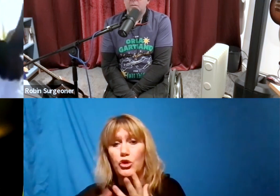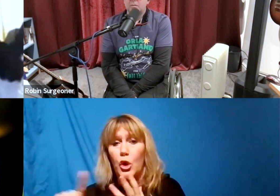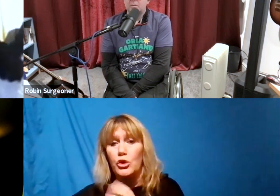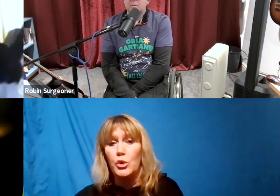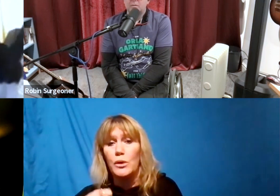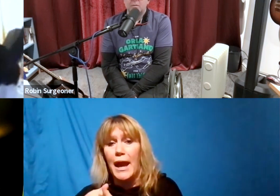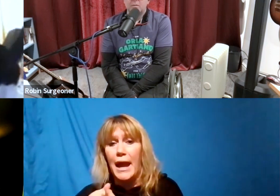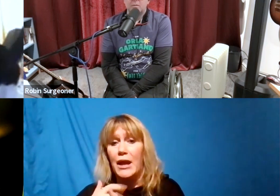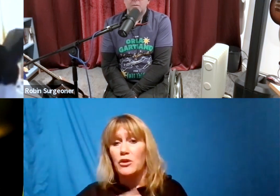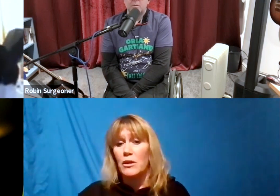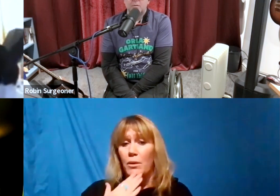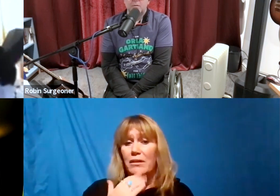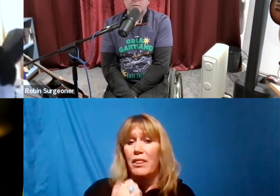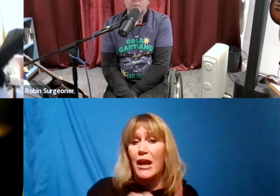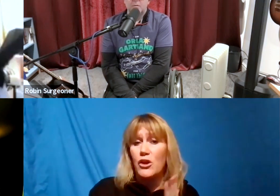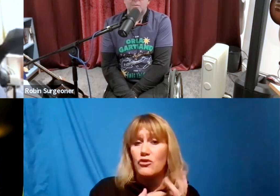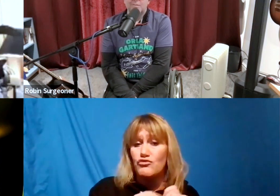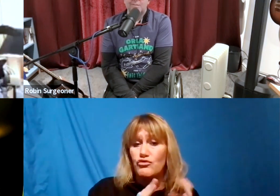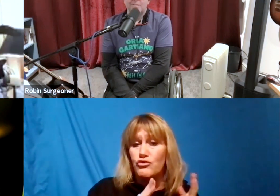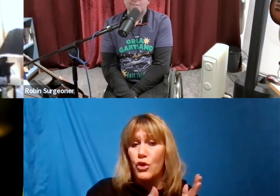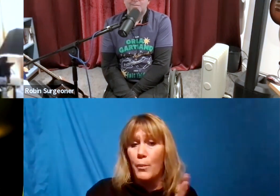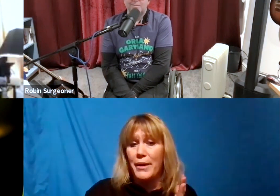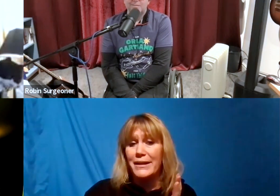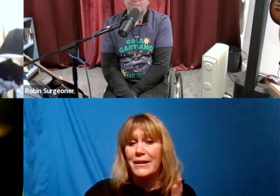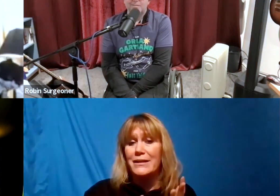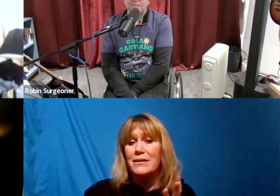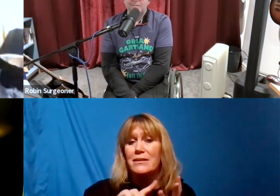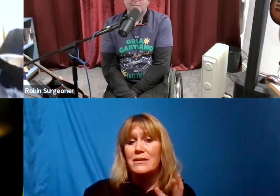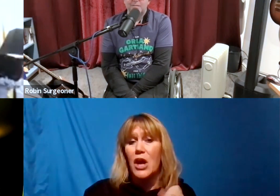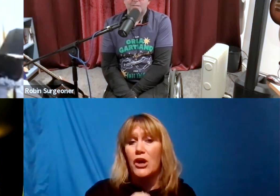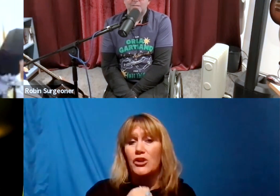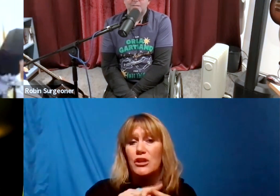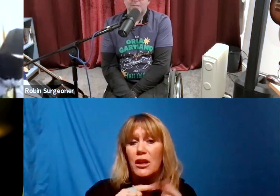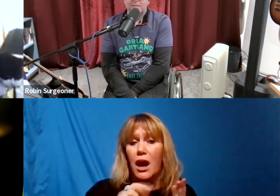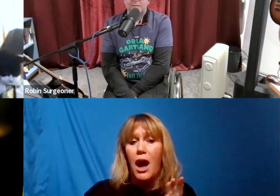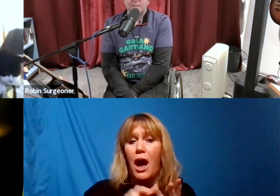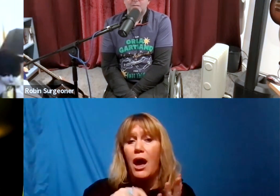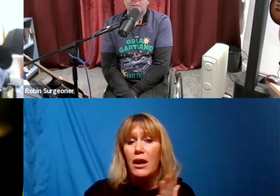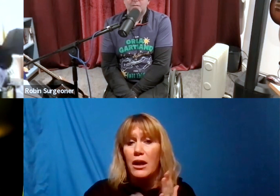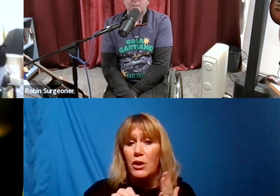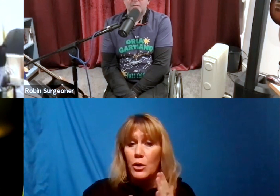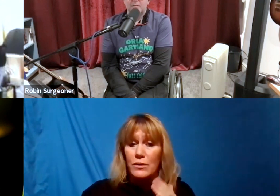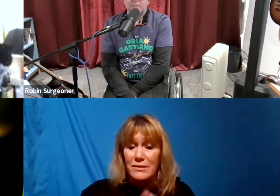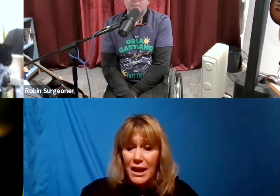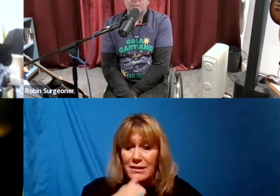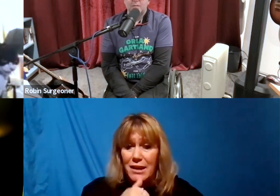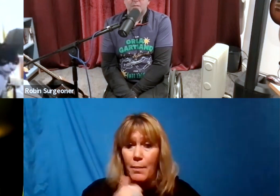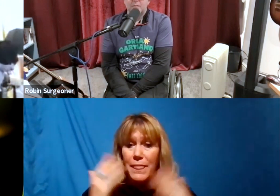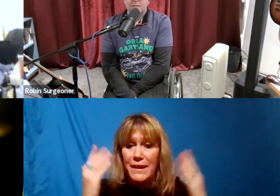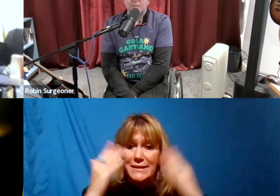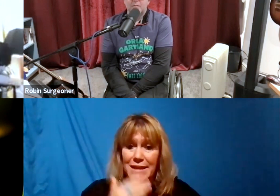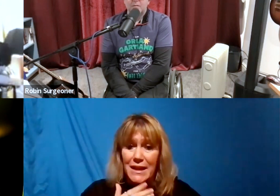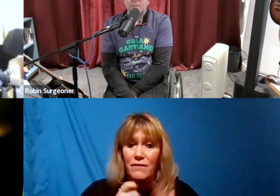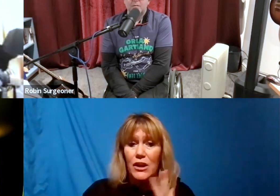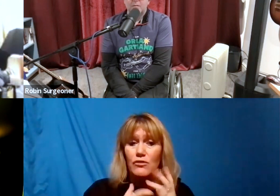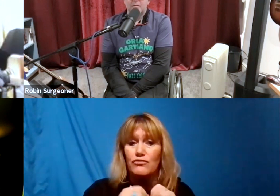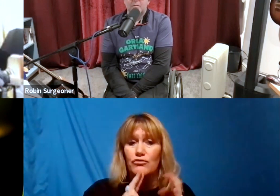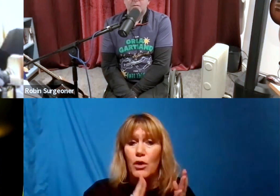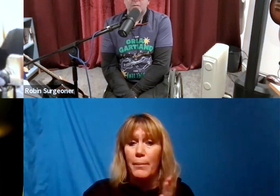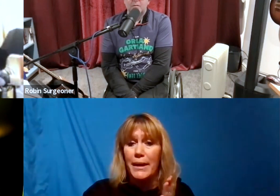of you every day. Don't forget. I know it's not easy when we're reminders are far behind. Losing track of everything that's right. And I know there has never been a better time to write a song for you.